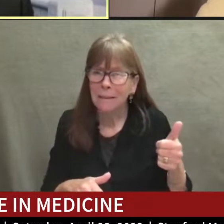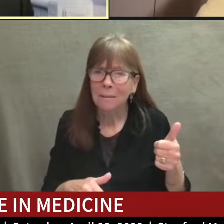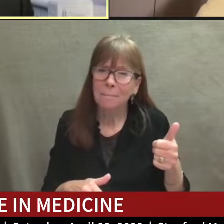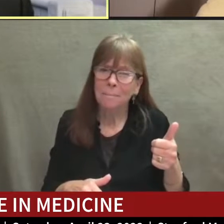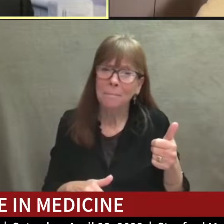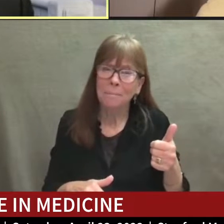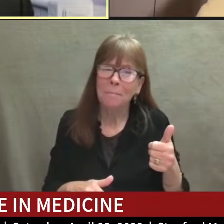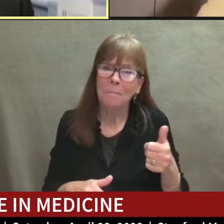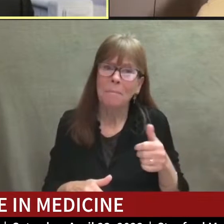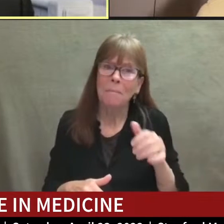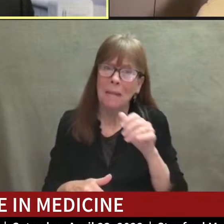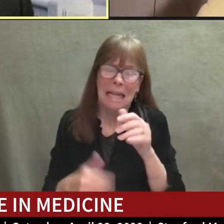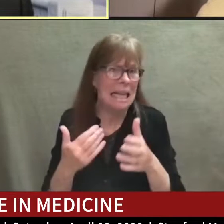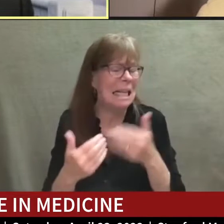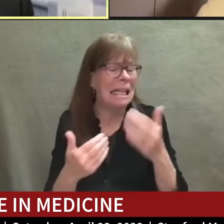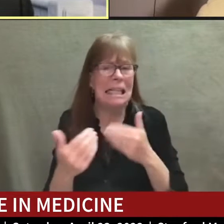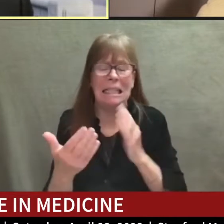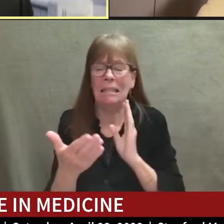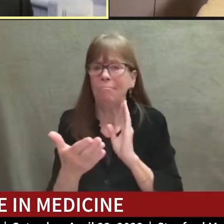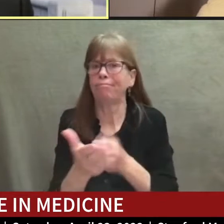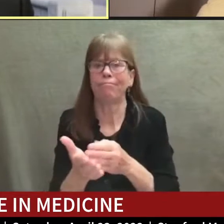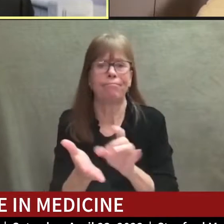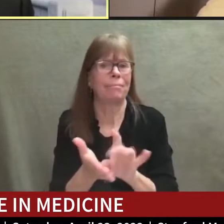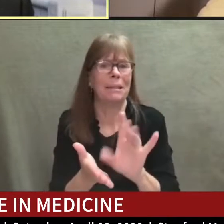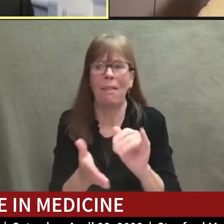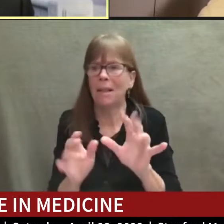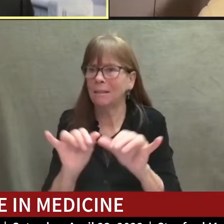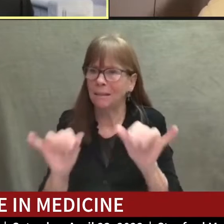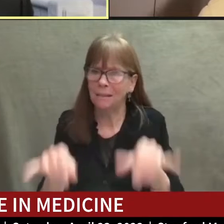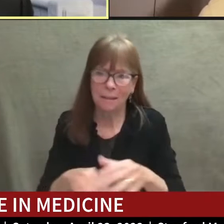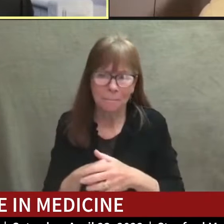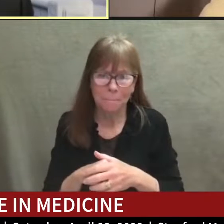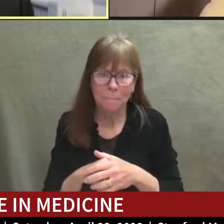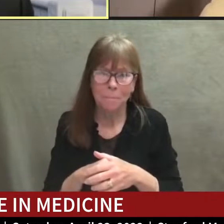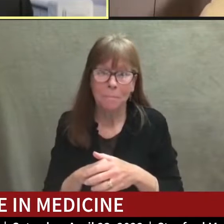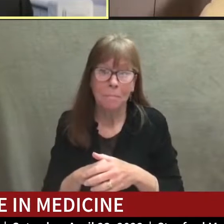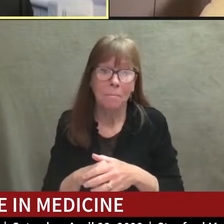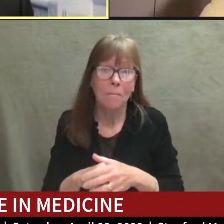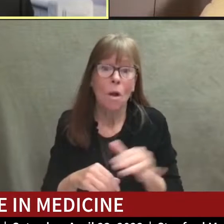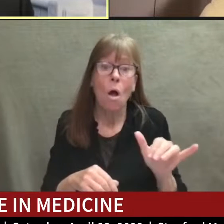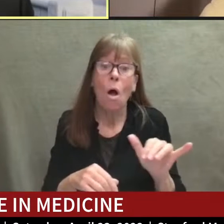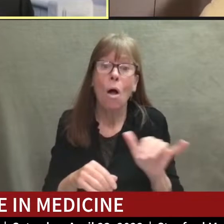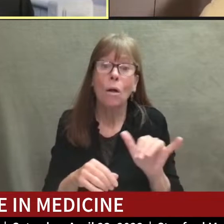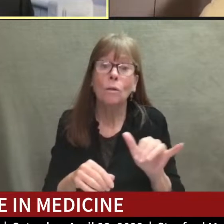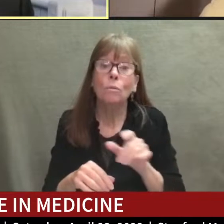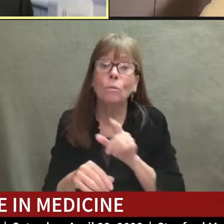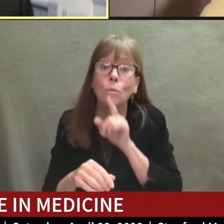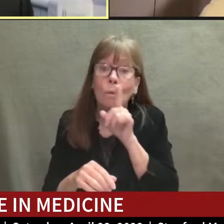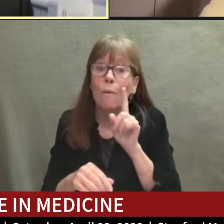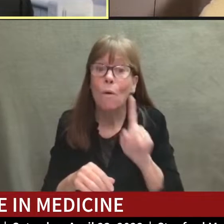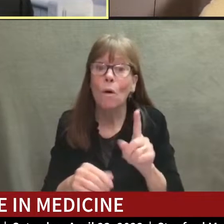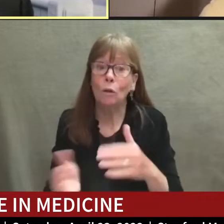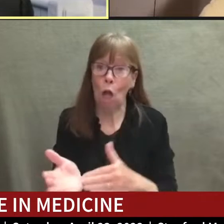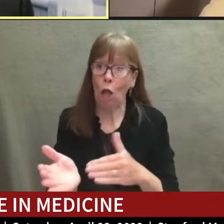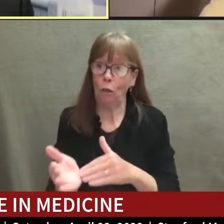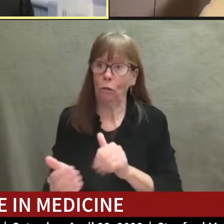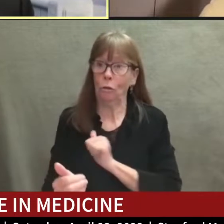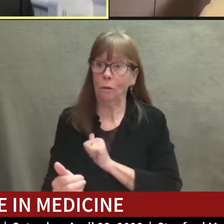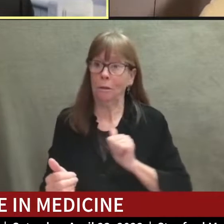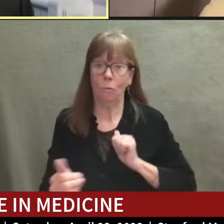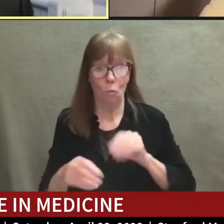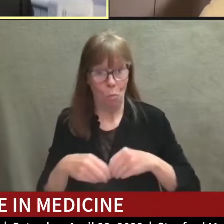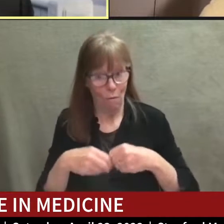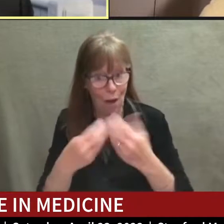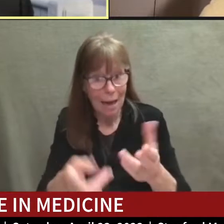discriminated against in the system. That’s true for us as providers, but also for our patients.